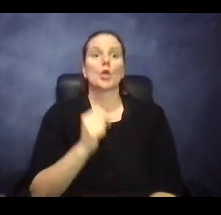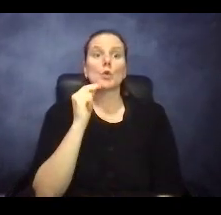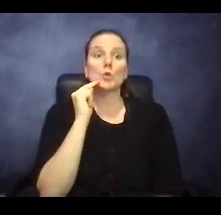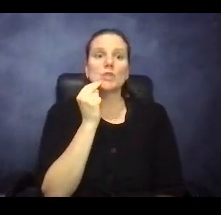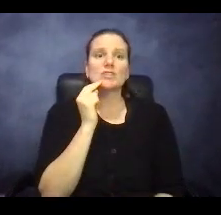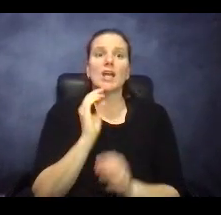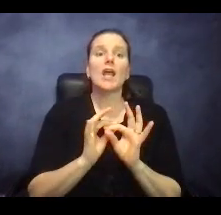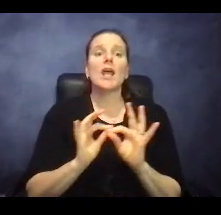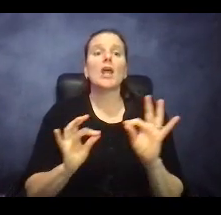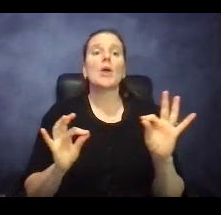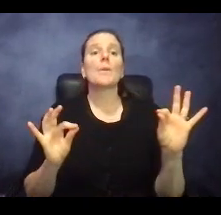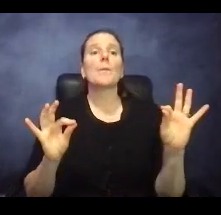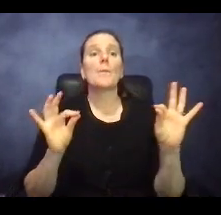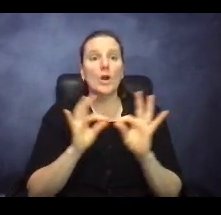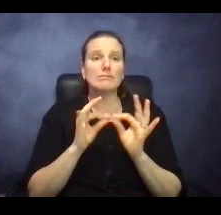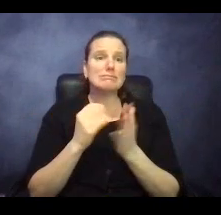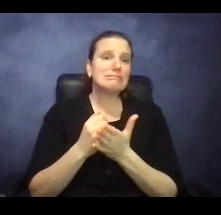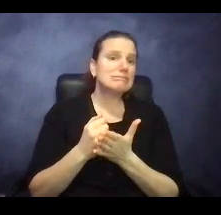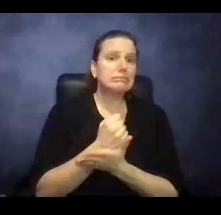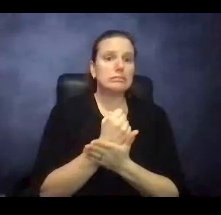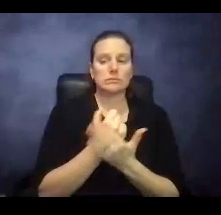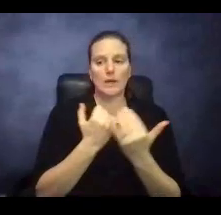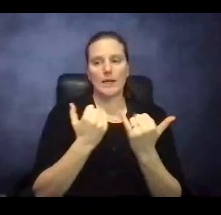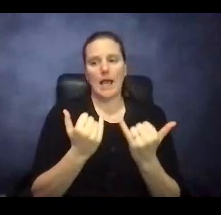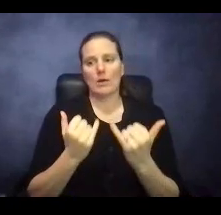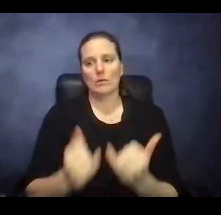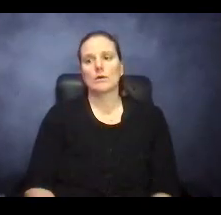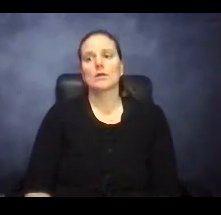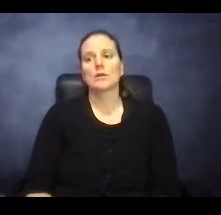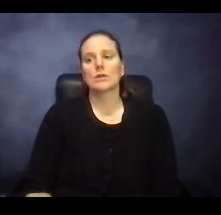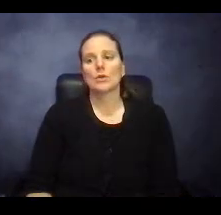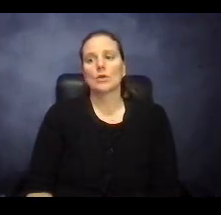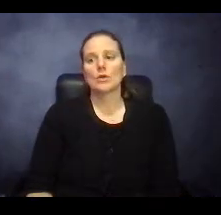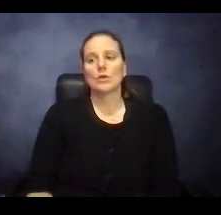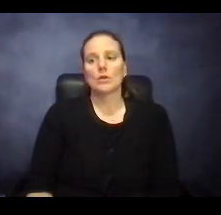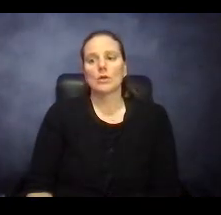especially in this time. You have to make and manufacture healthy cholesterol so